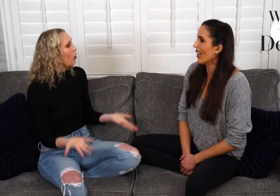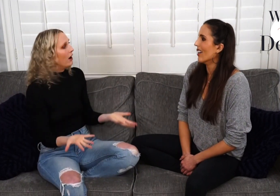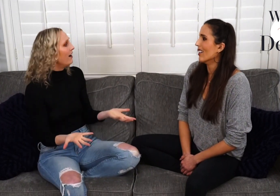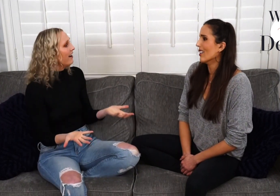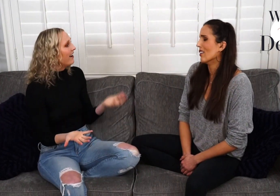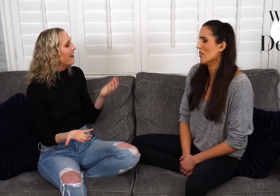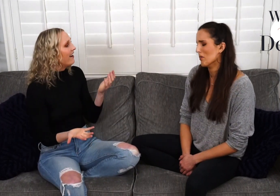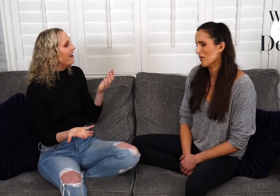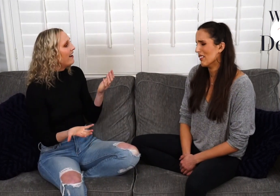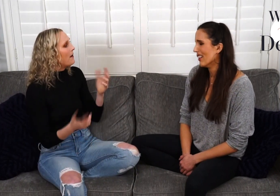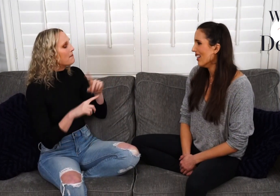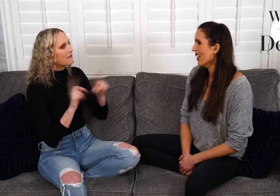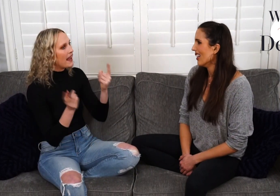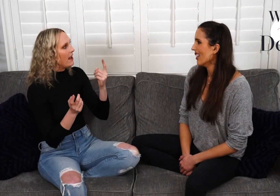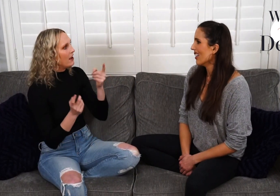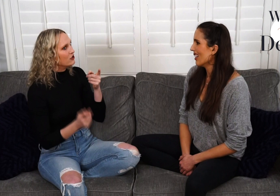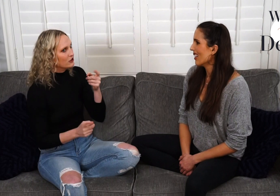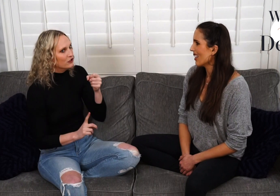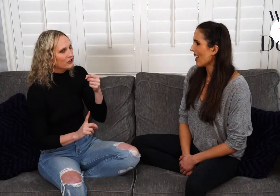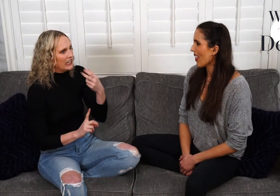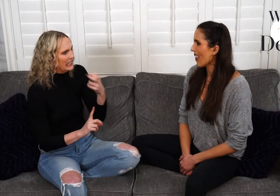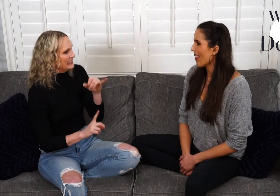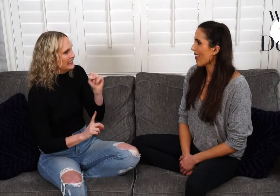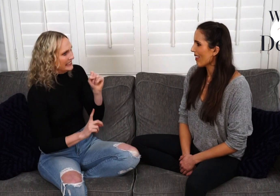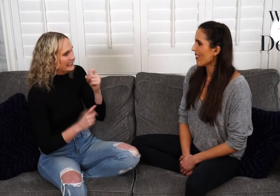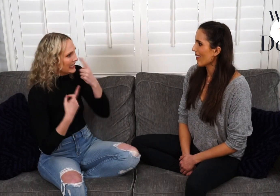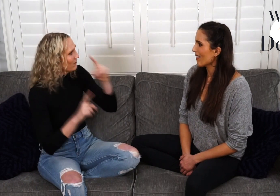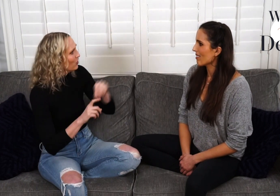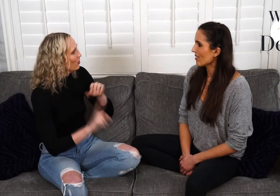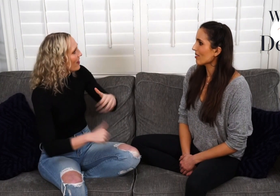became a farmer over here, but he is successful